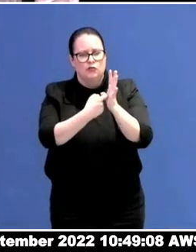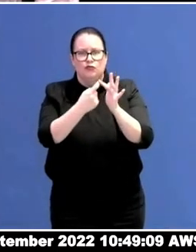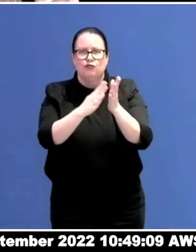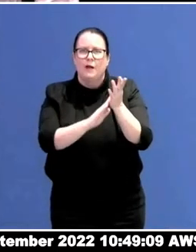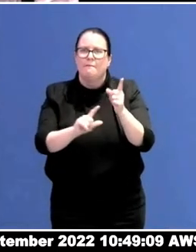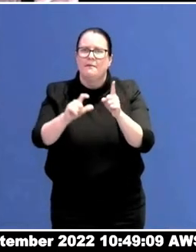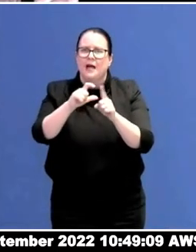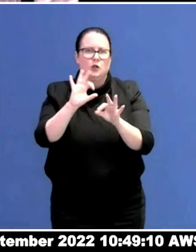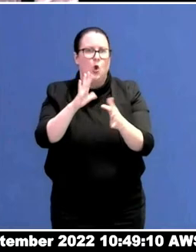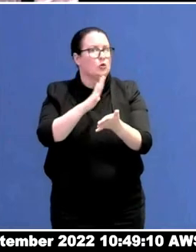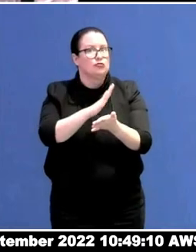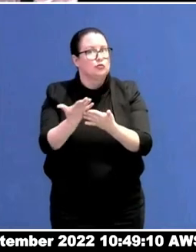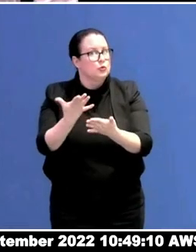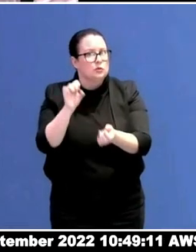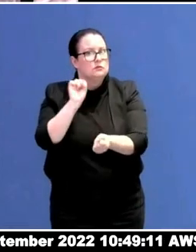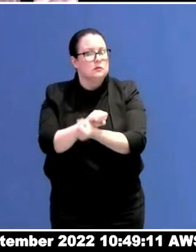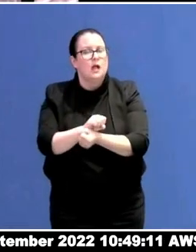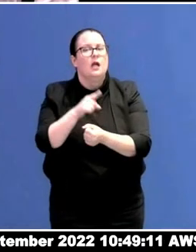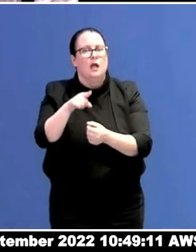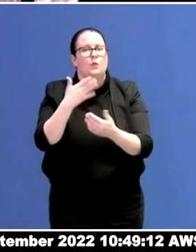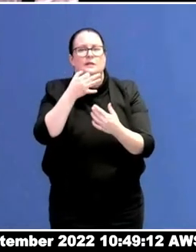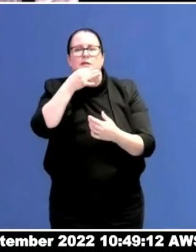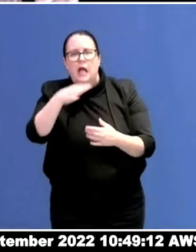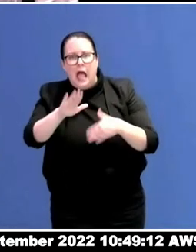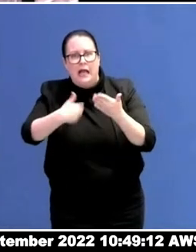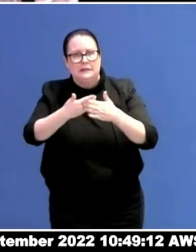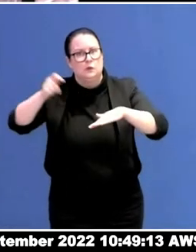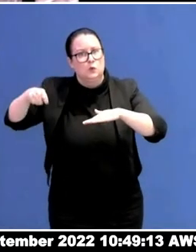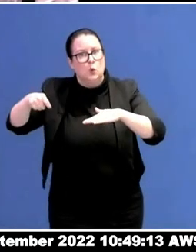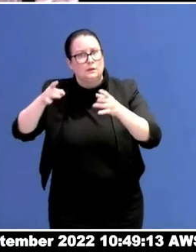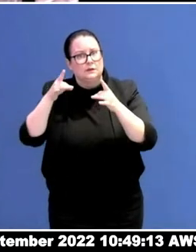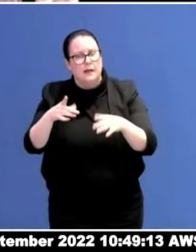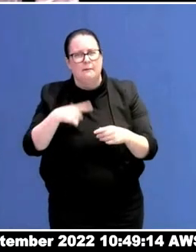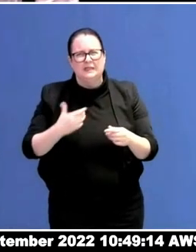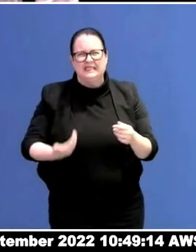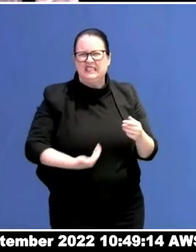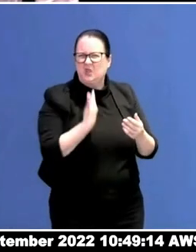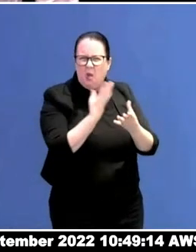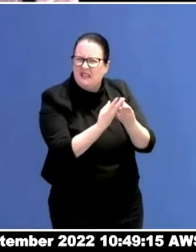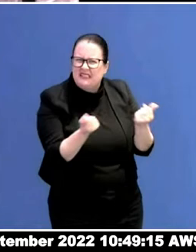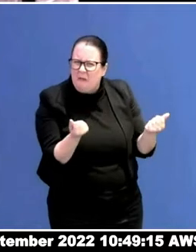out of charges that he had presumably stolen property or committed a property offence.